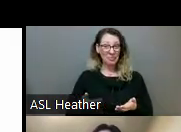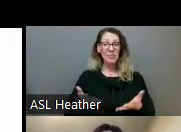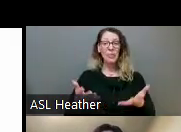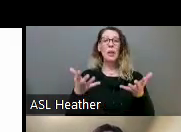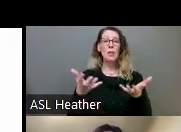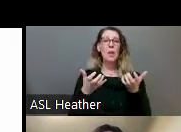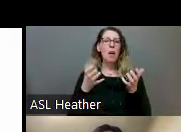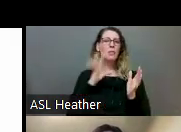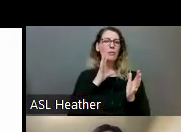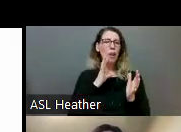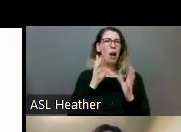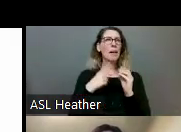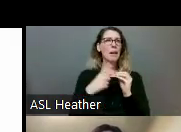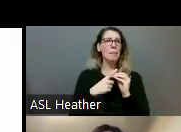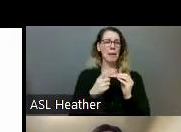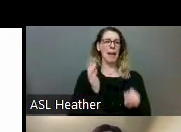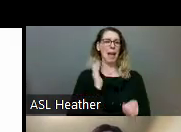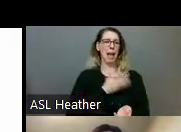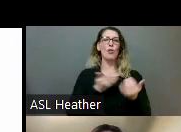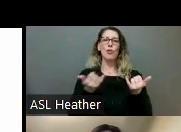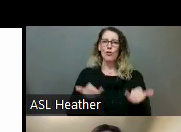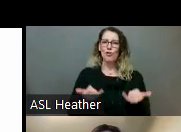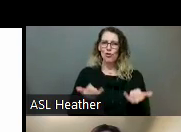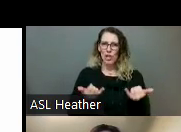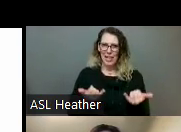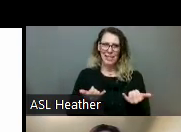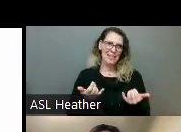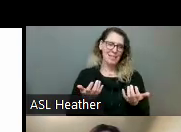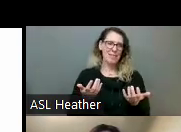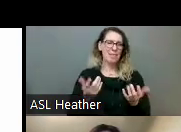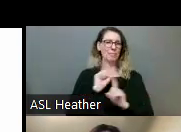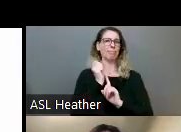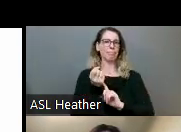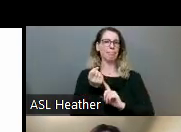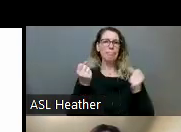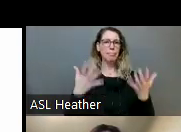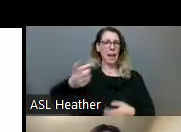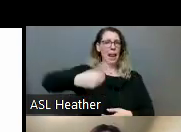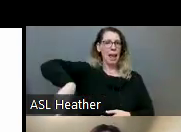talk a little bit about our current reality and what a lot of us are seeing out in the